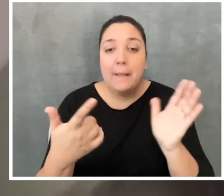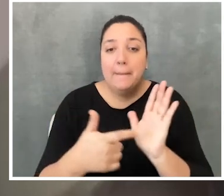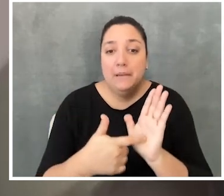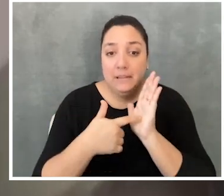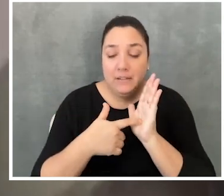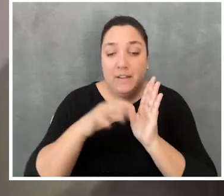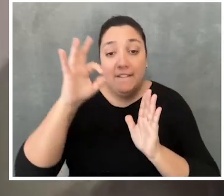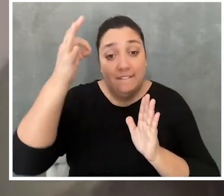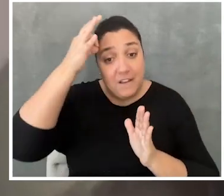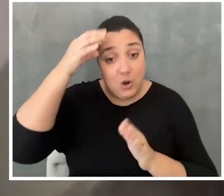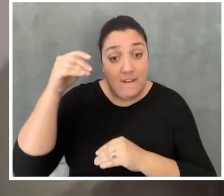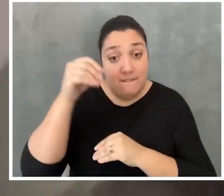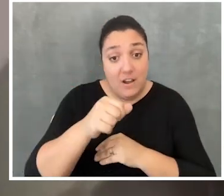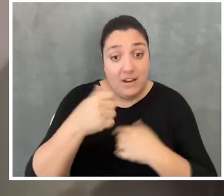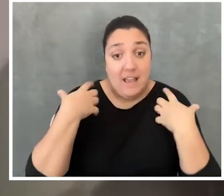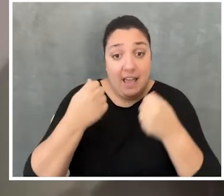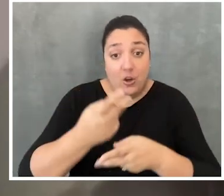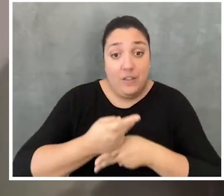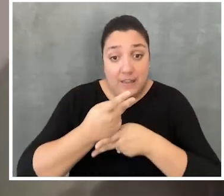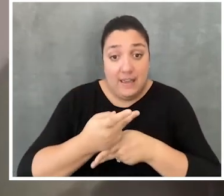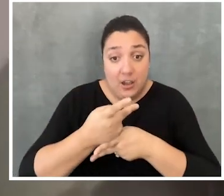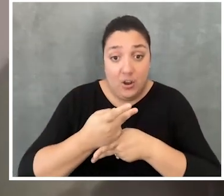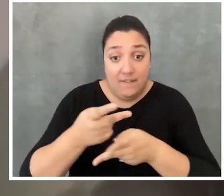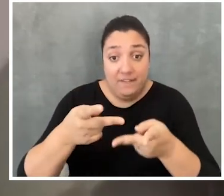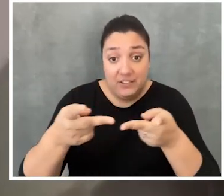that federally-funded healthcare facilities provide